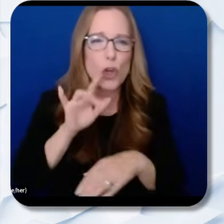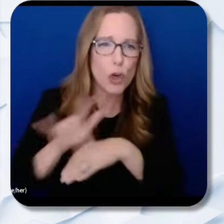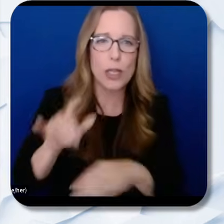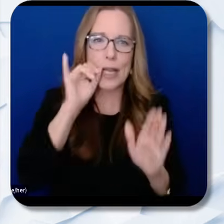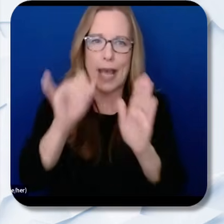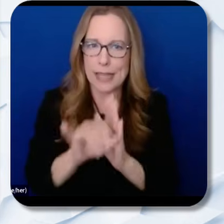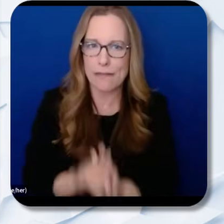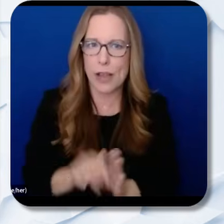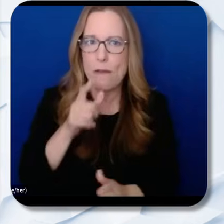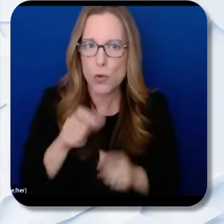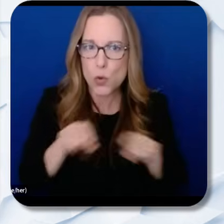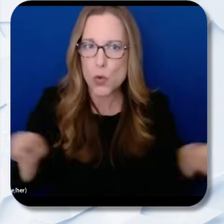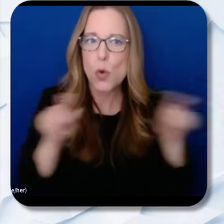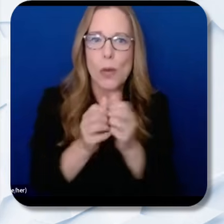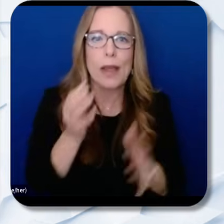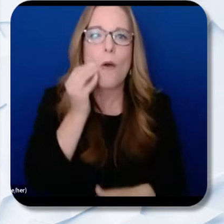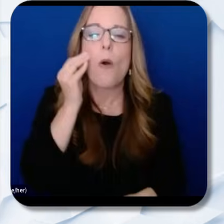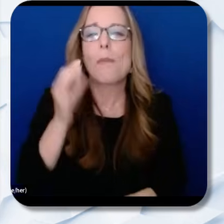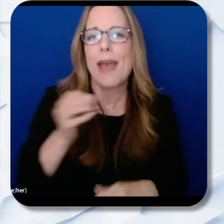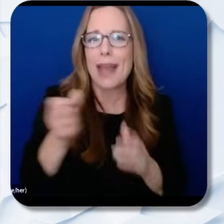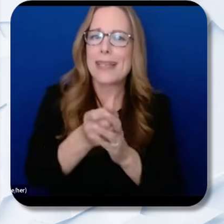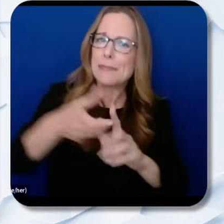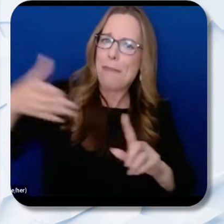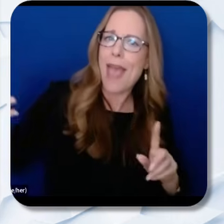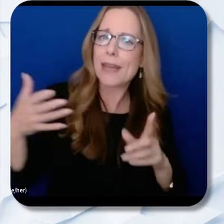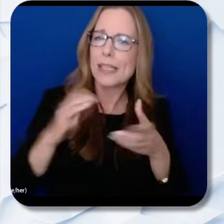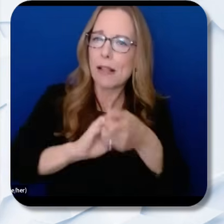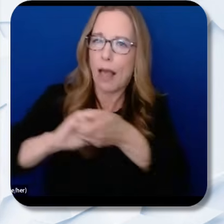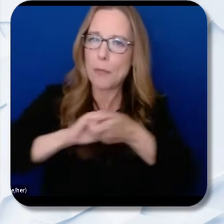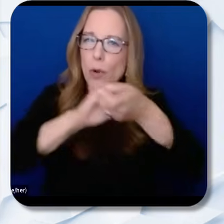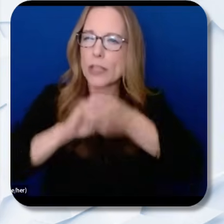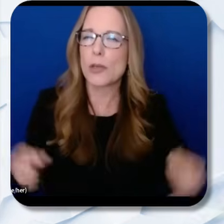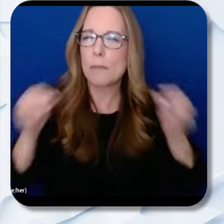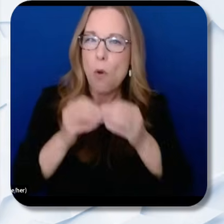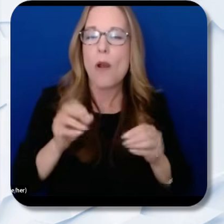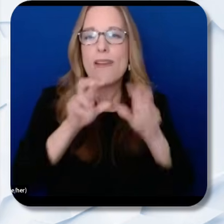Because ultimately, where a child puts their head down at night should never determine what they're